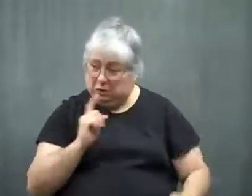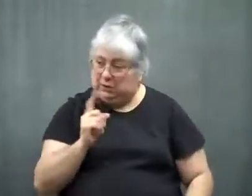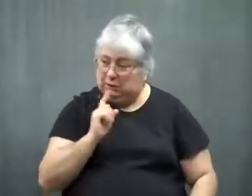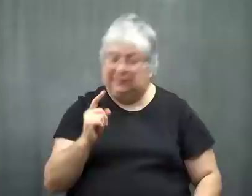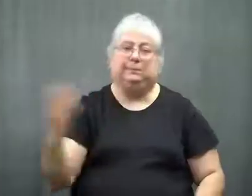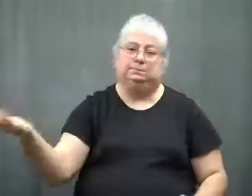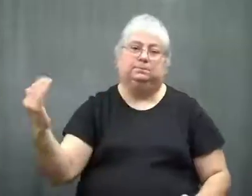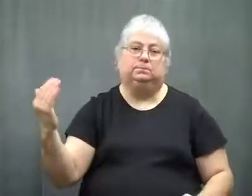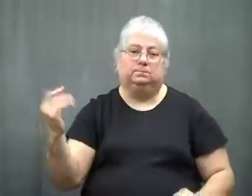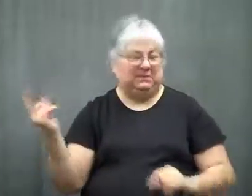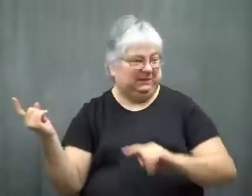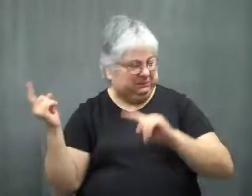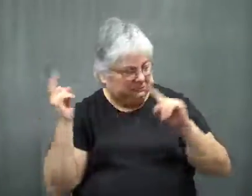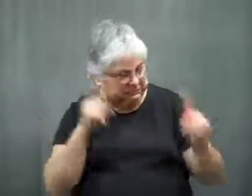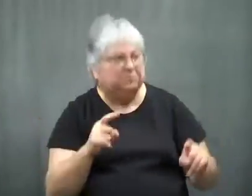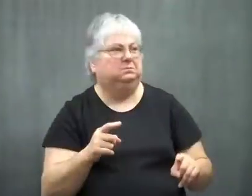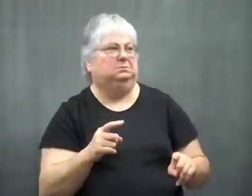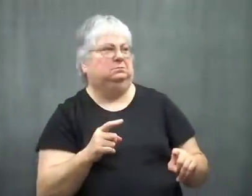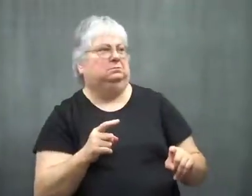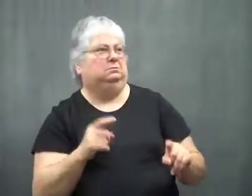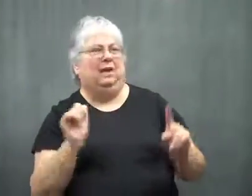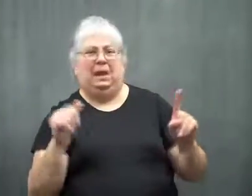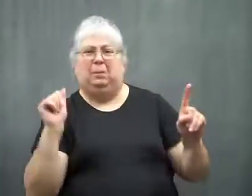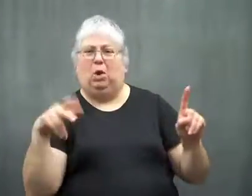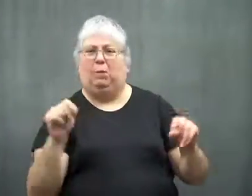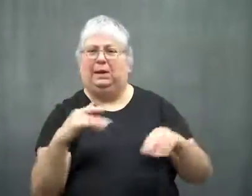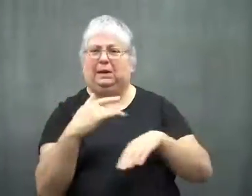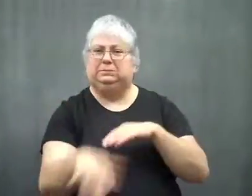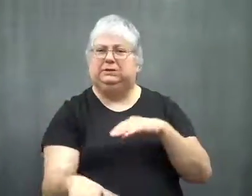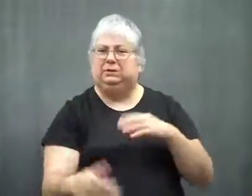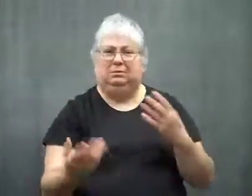They took her there, but it was a vacant apartment.